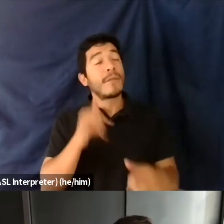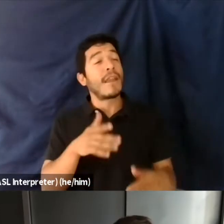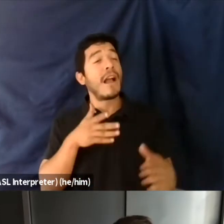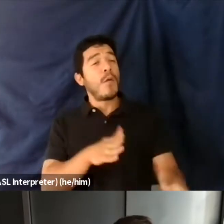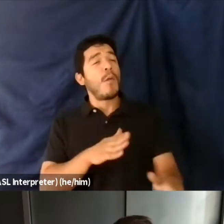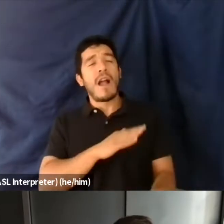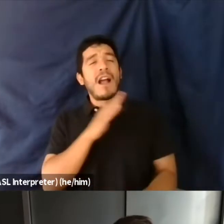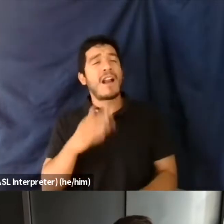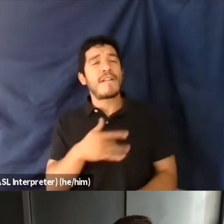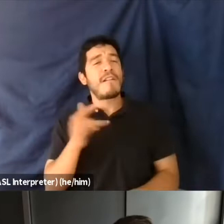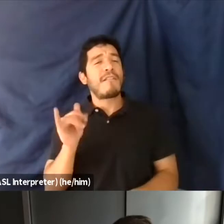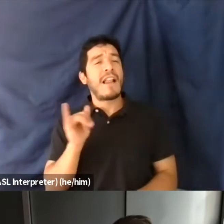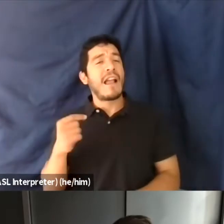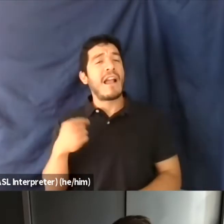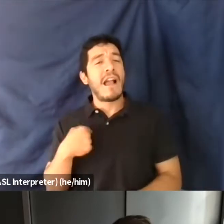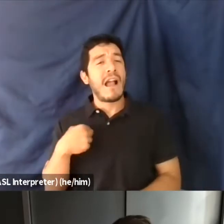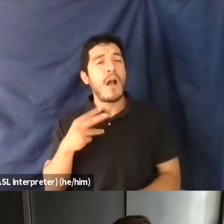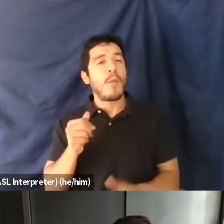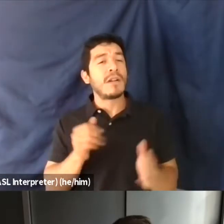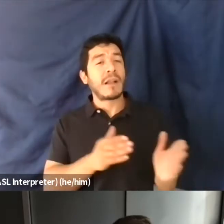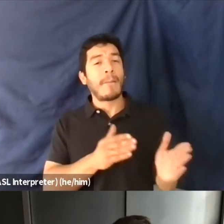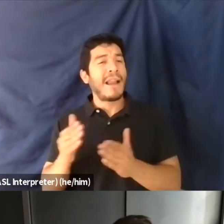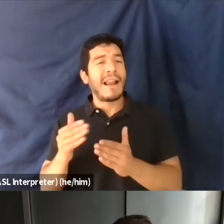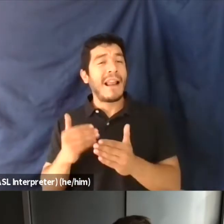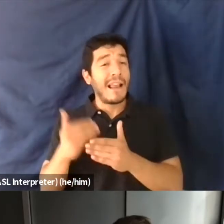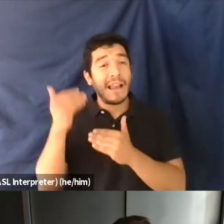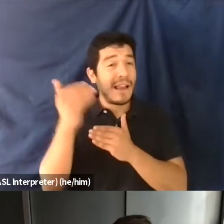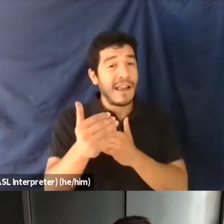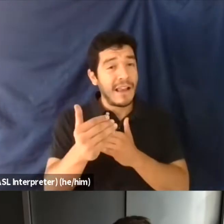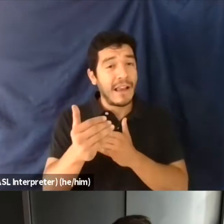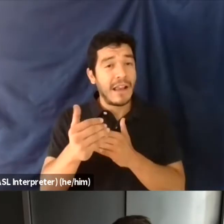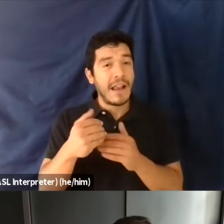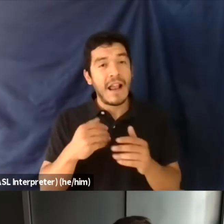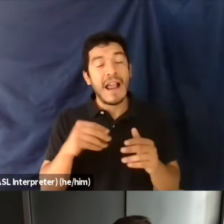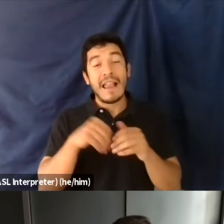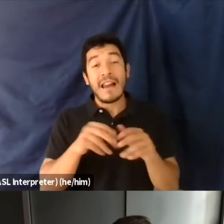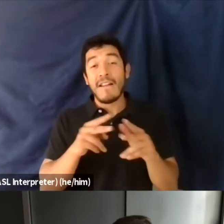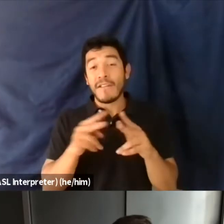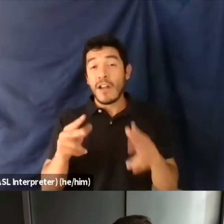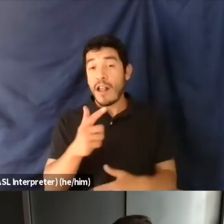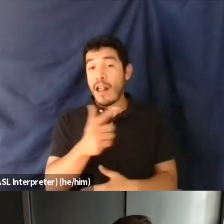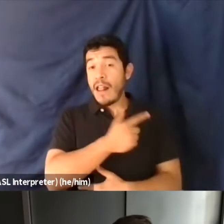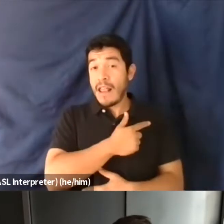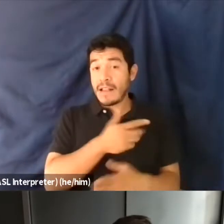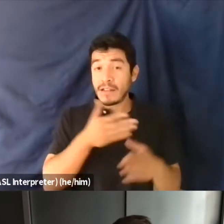like I was planning ahead probably in a very lazy way or in a very like rushed way.